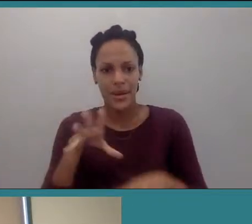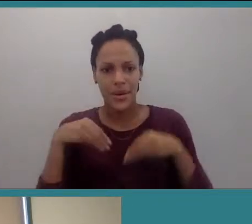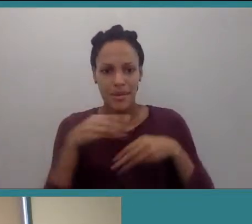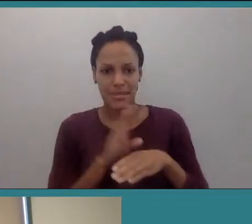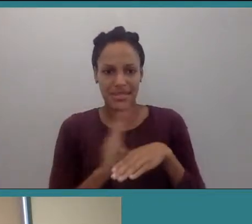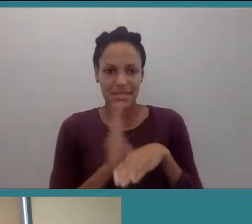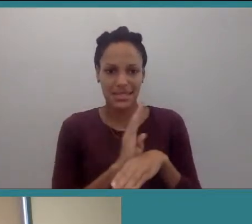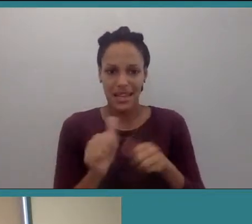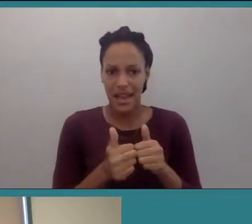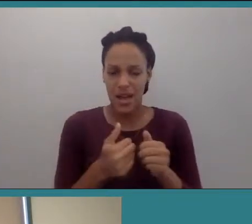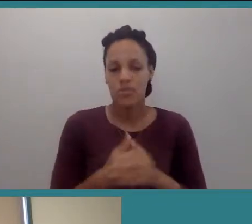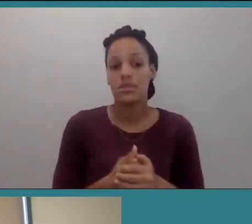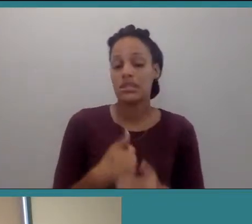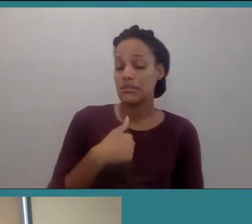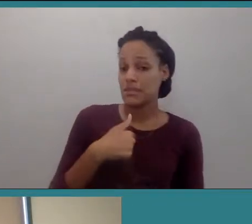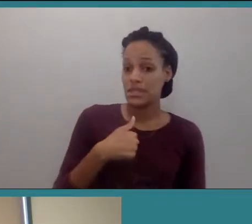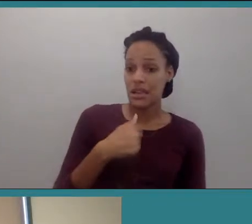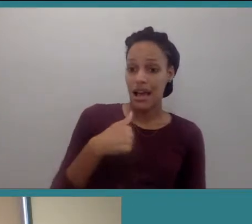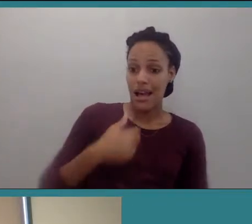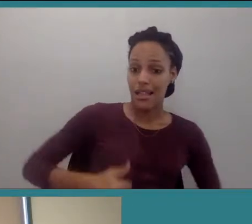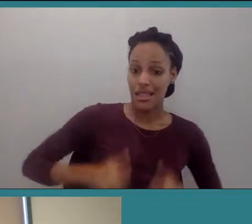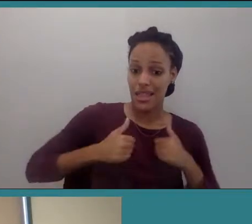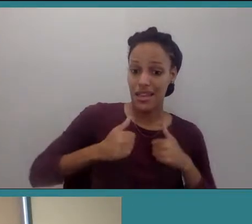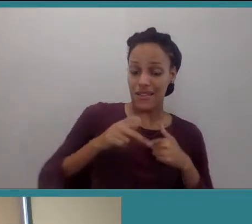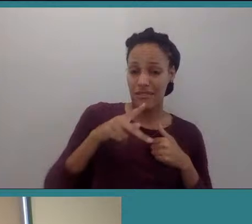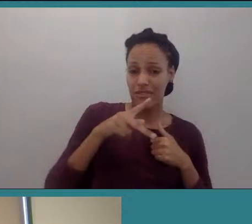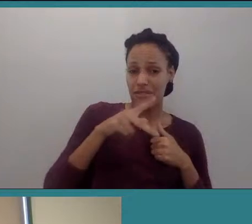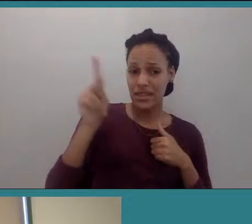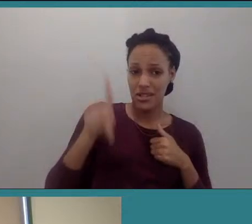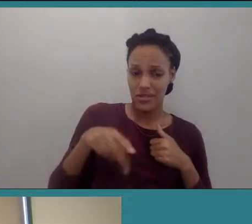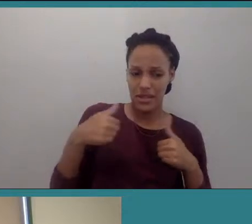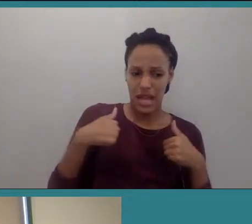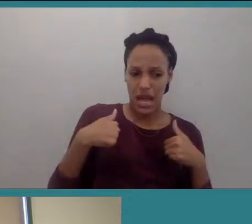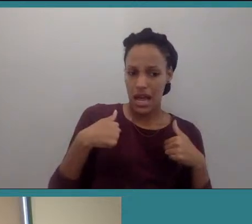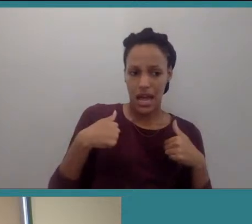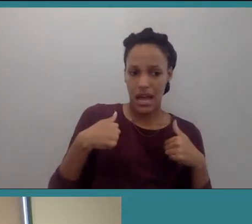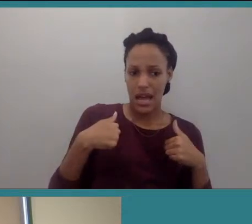media strategy which is not really taught in the educational system at this point.